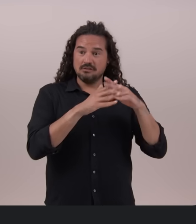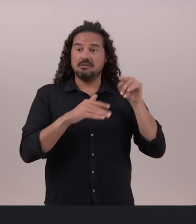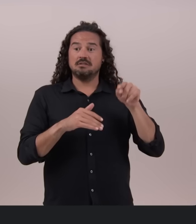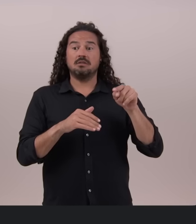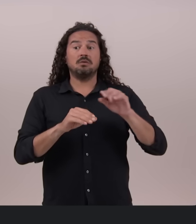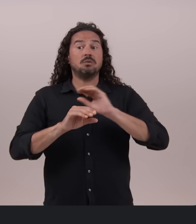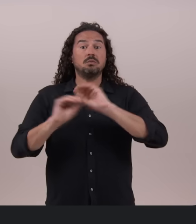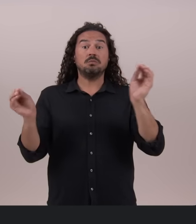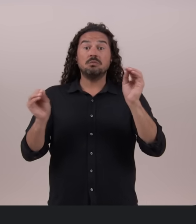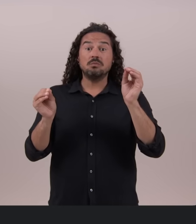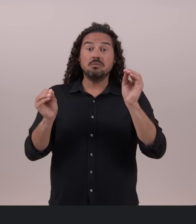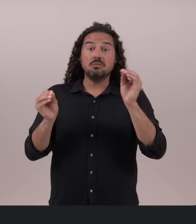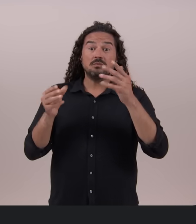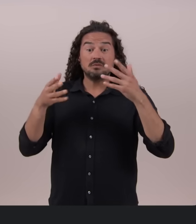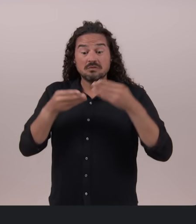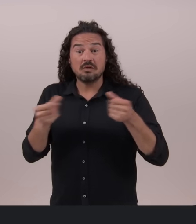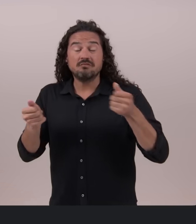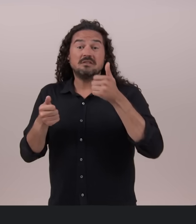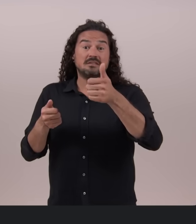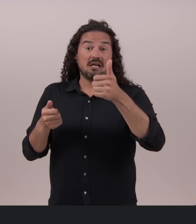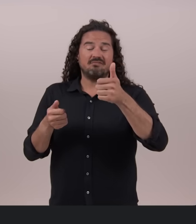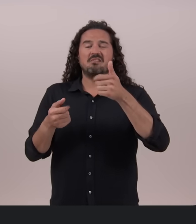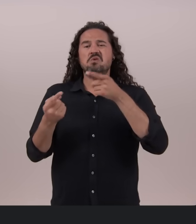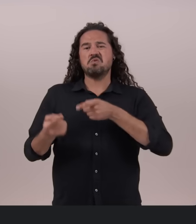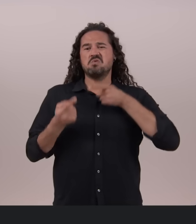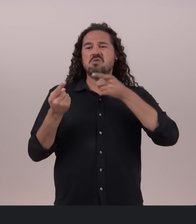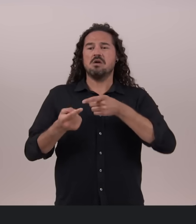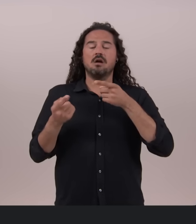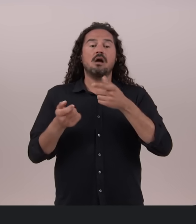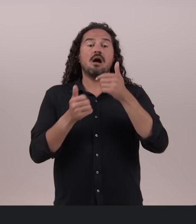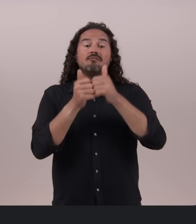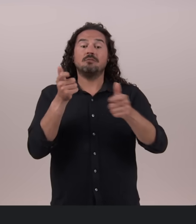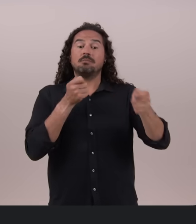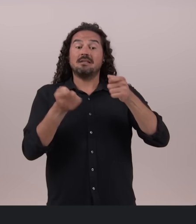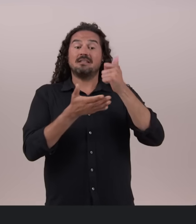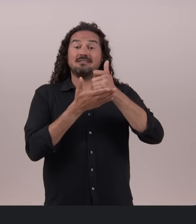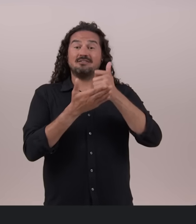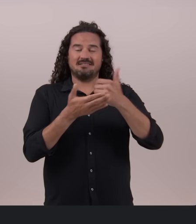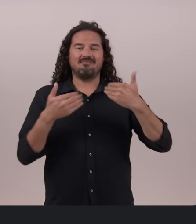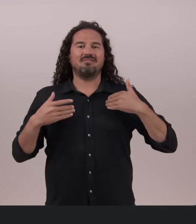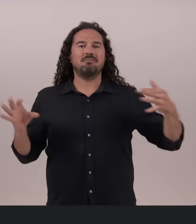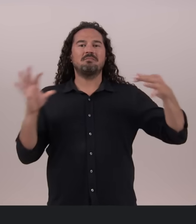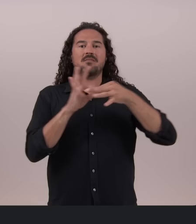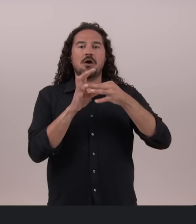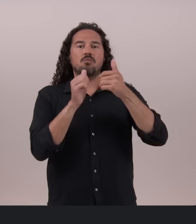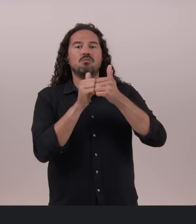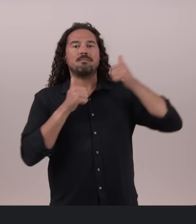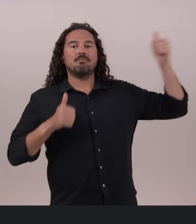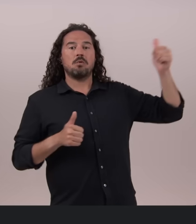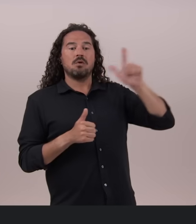That's why every managed agent comes paired with a remote Linux environment hosted by Google.